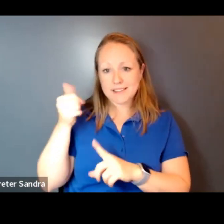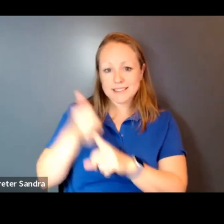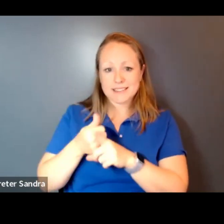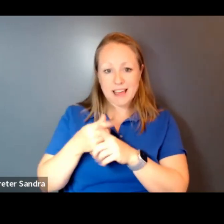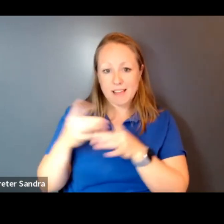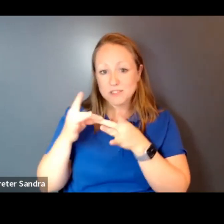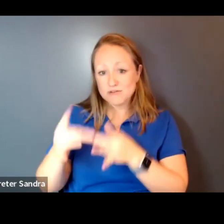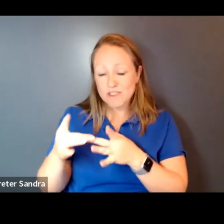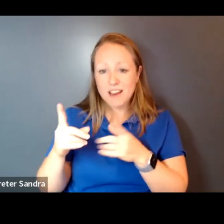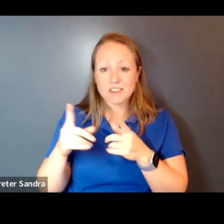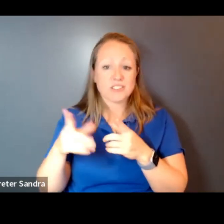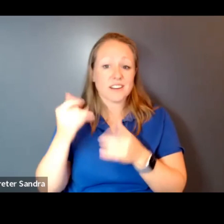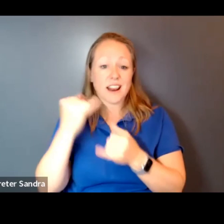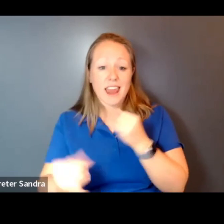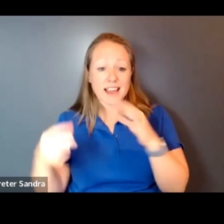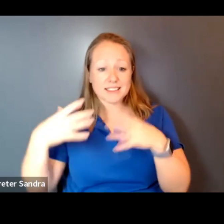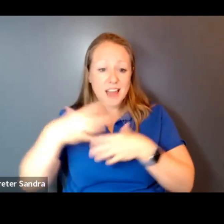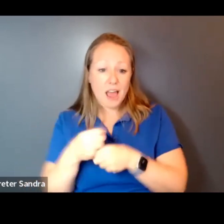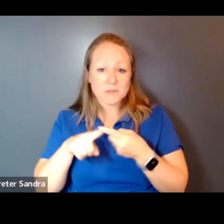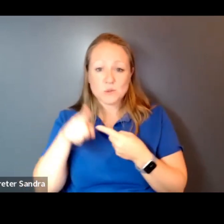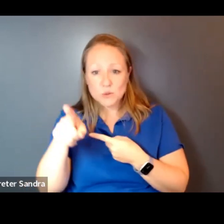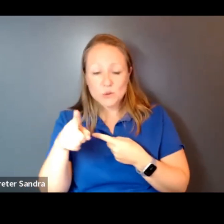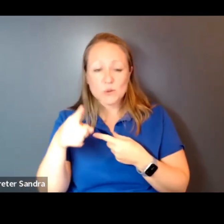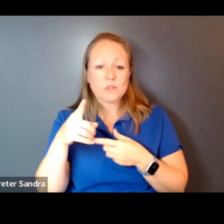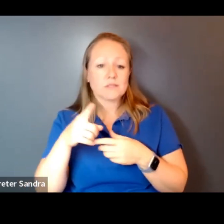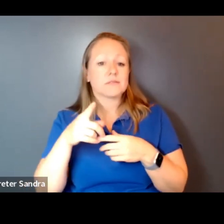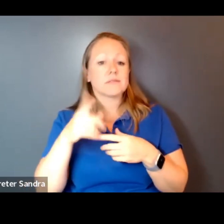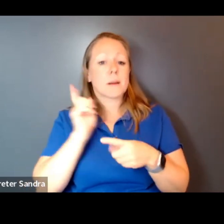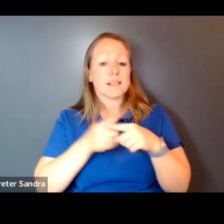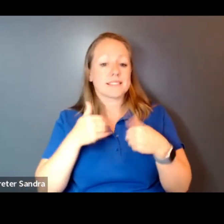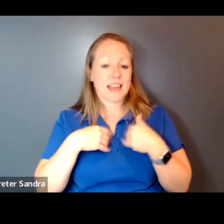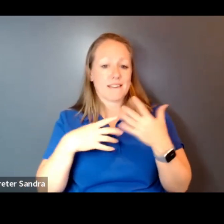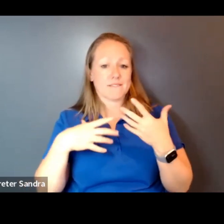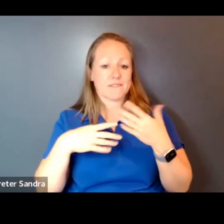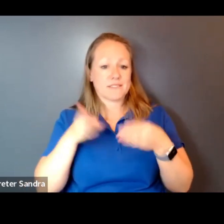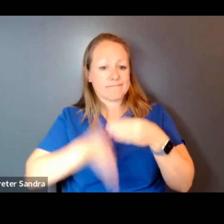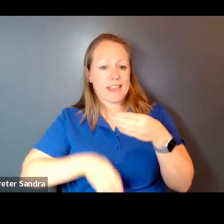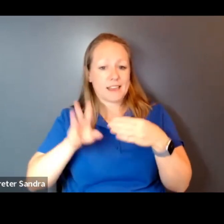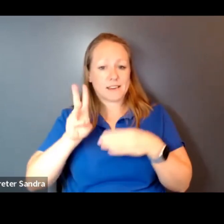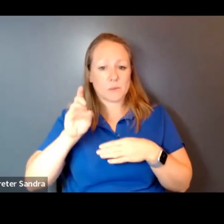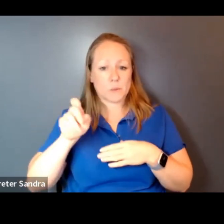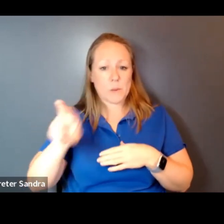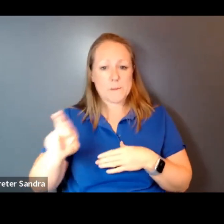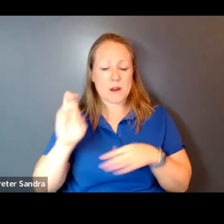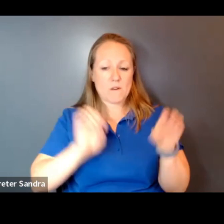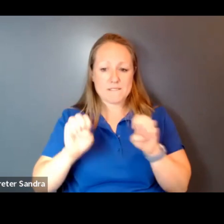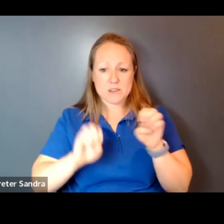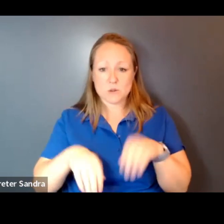bringing up a post-webinar evaluation, which people can certainly respond to in the moment. But over to you, Molly.